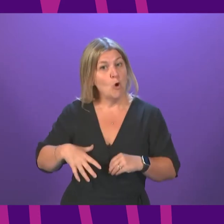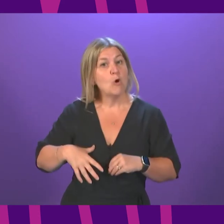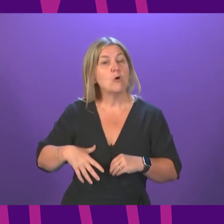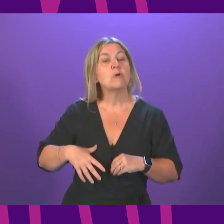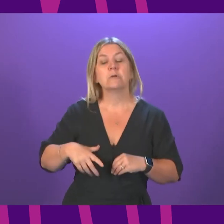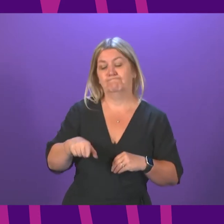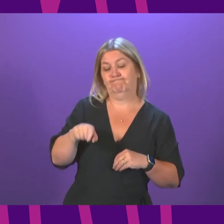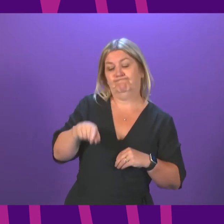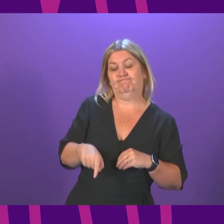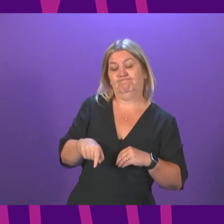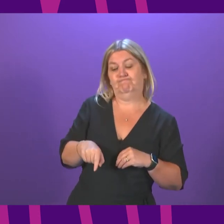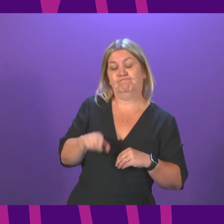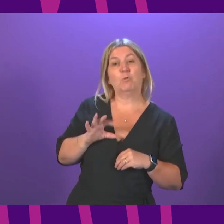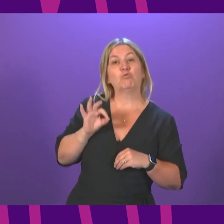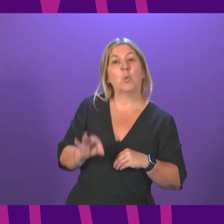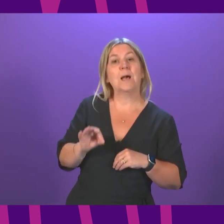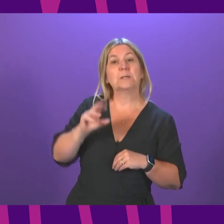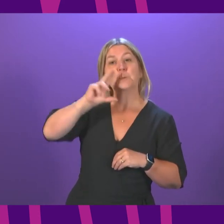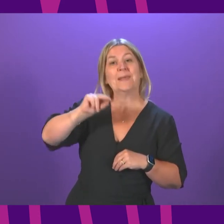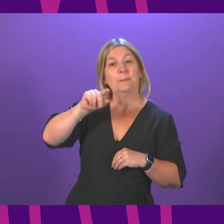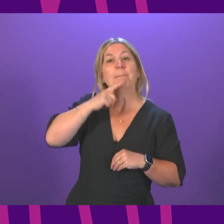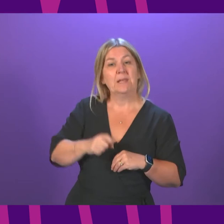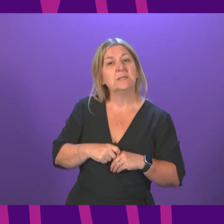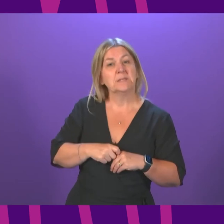buttons as soon as possible after I call the group.